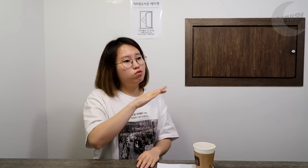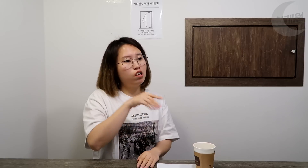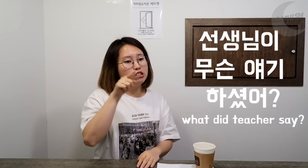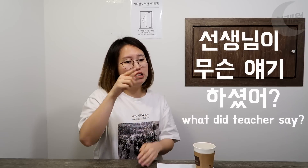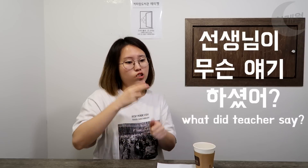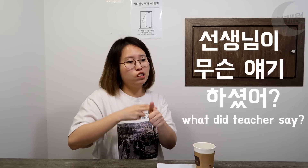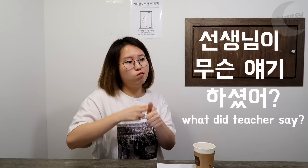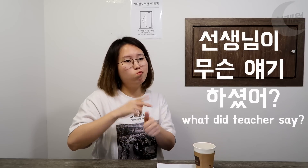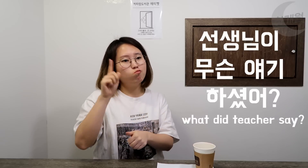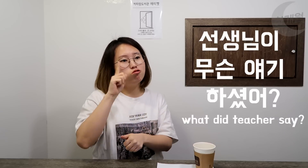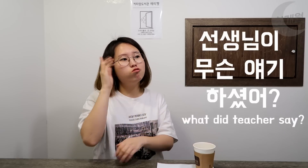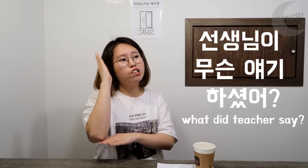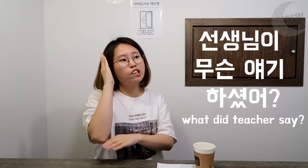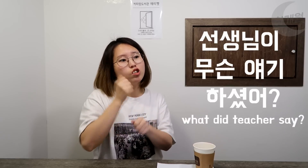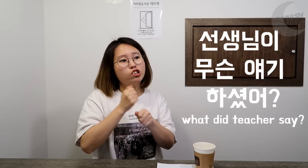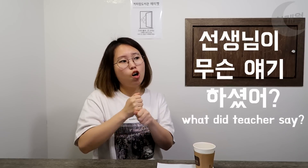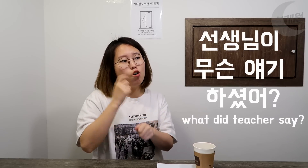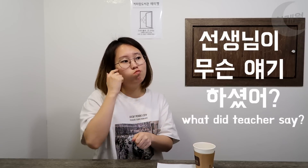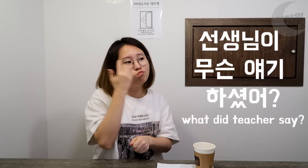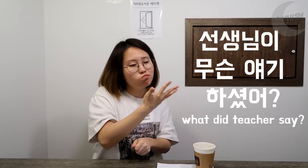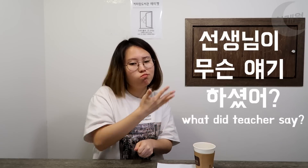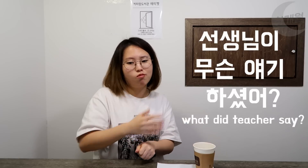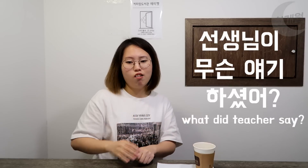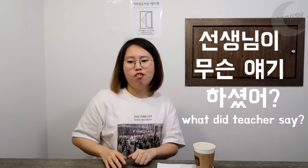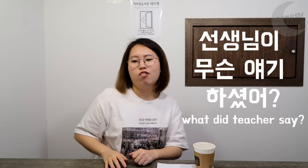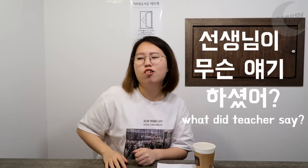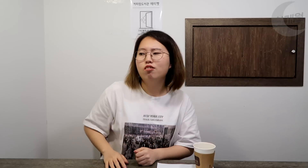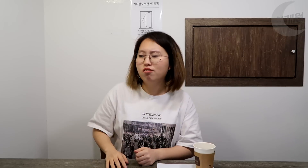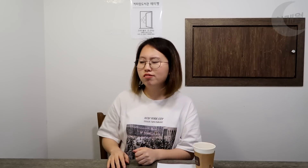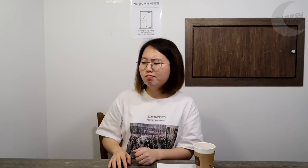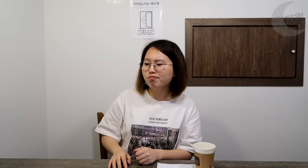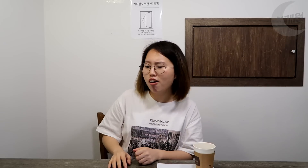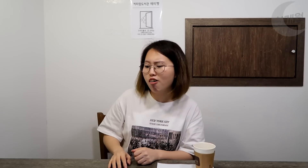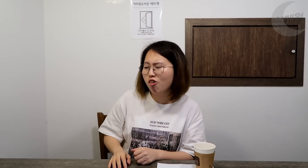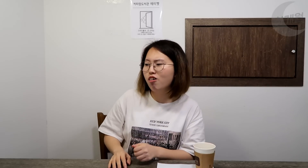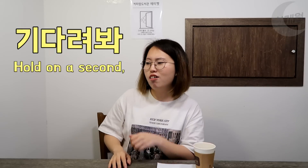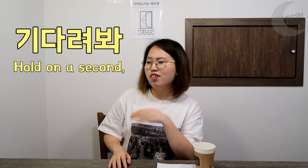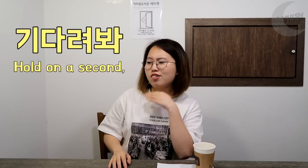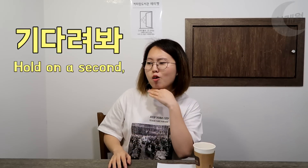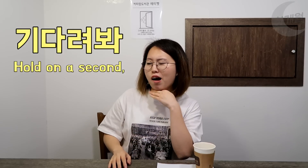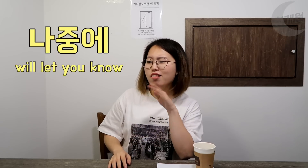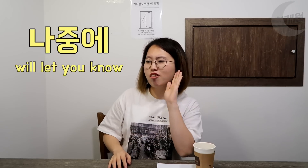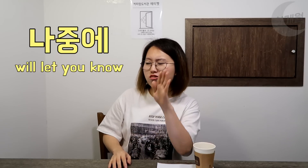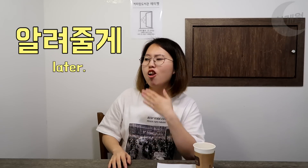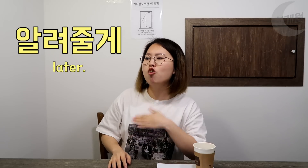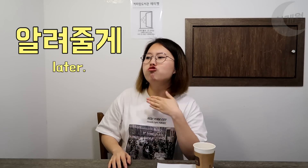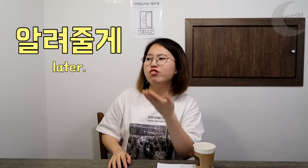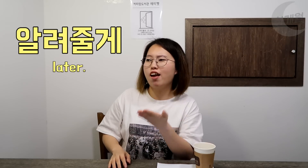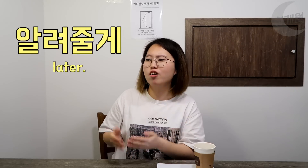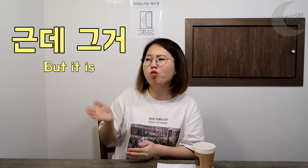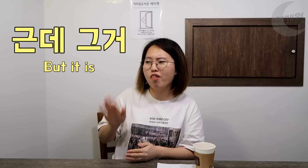hey, what did teacher say? Hold on a second, will let you know later.